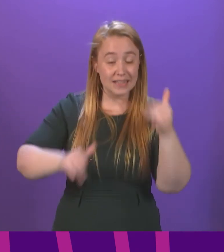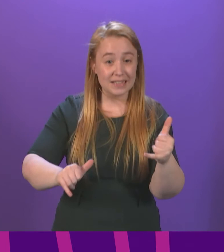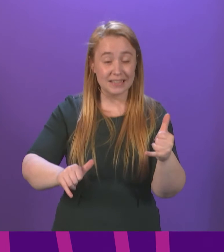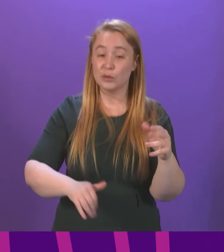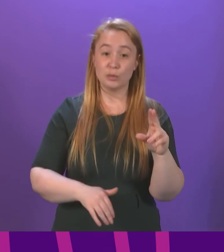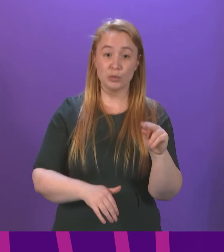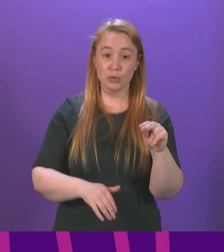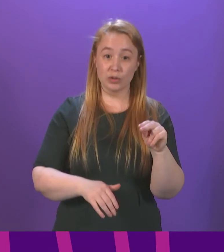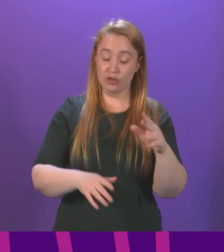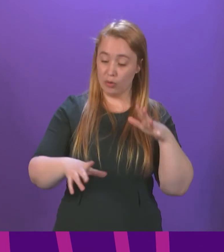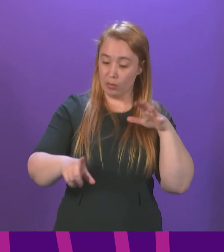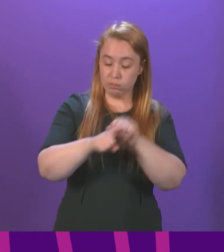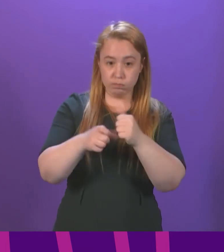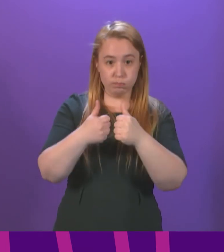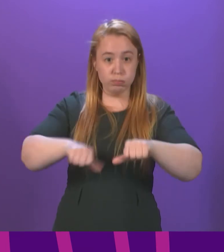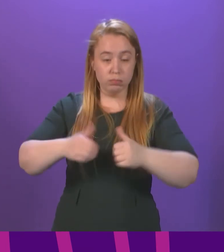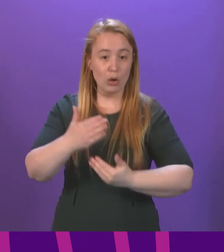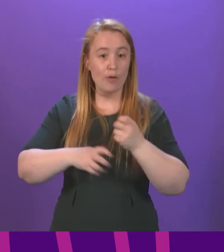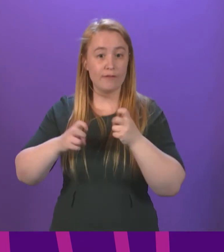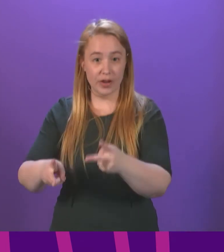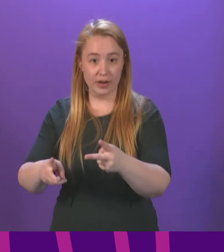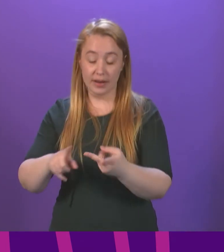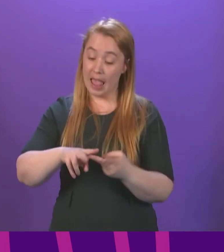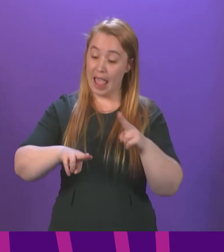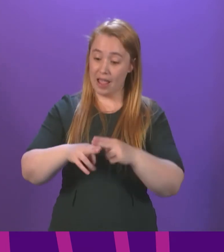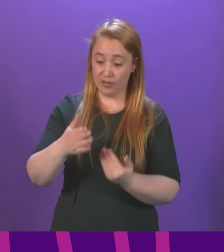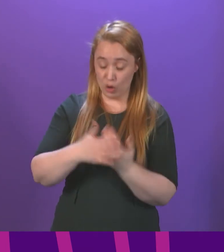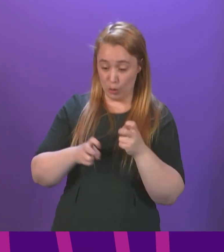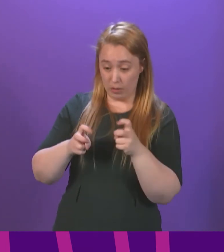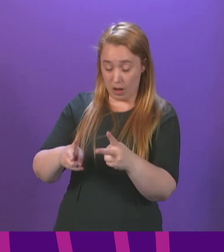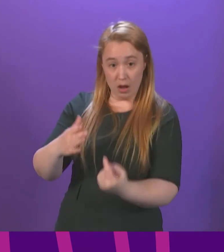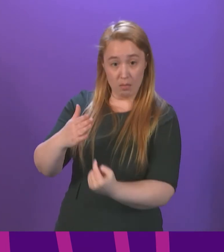to eliminate new variants of concern. If a variant is identified through whole-genome